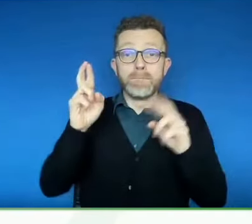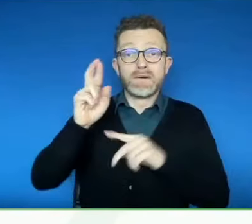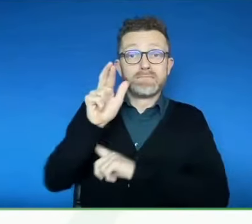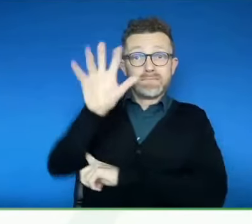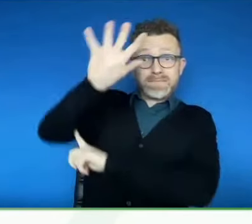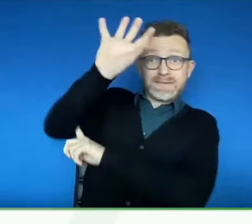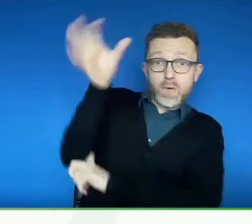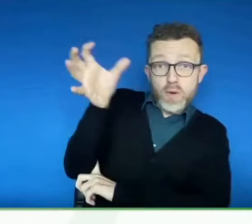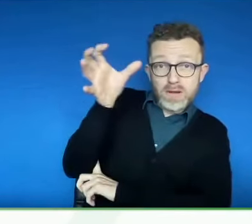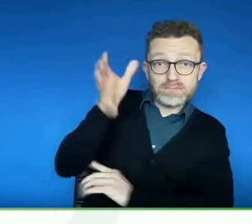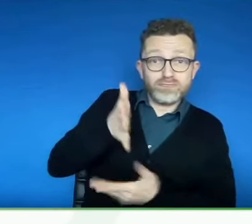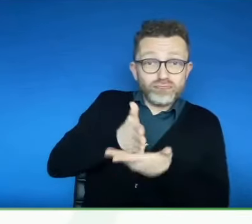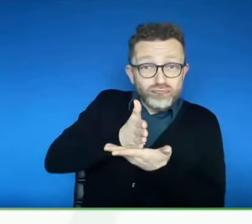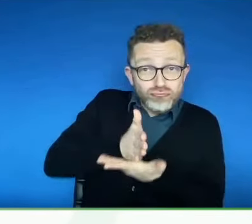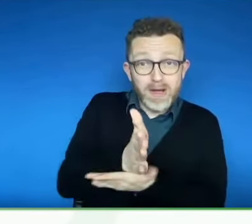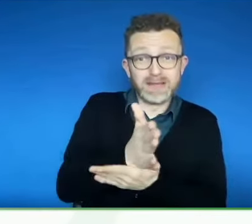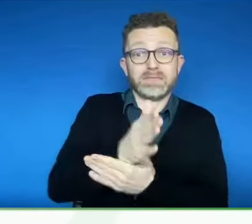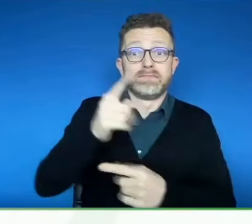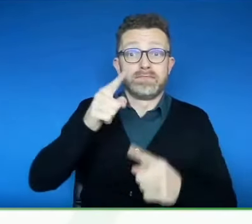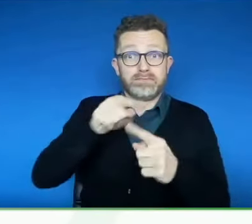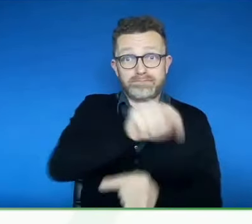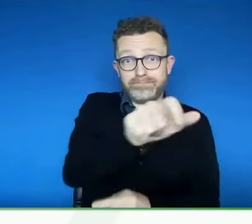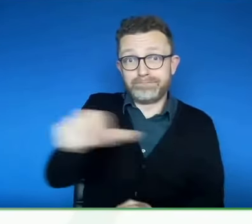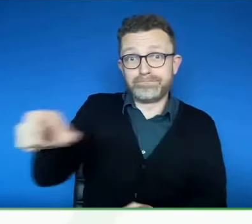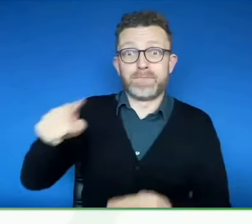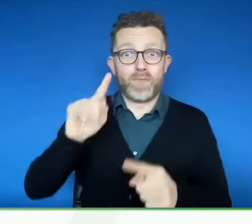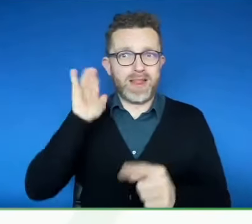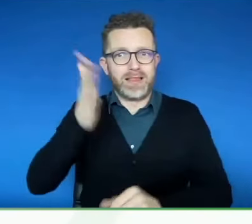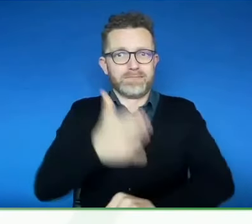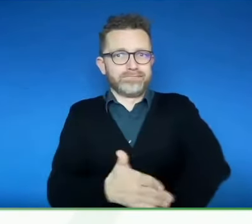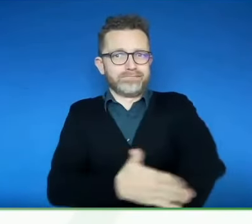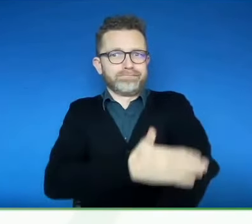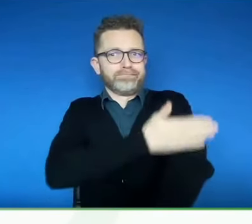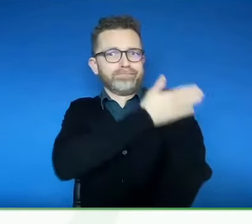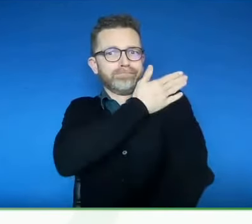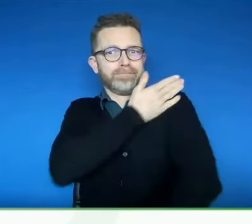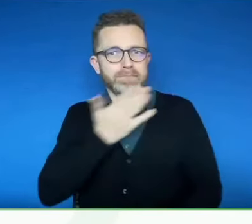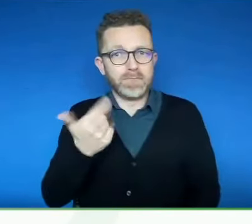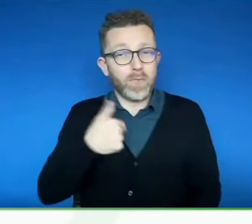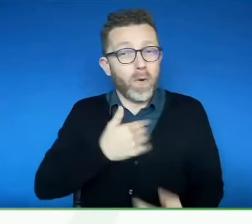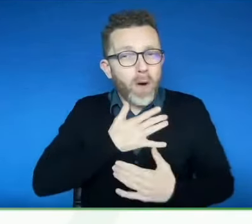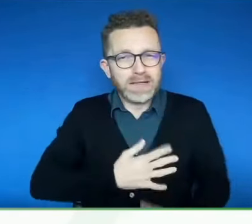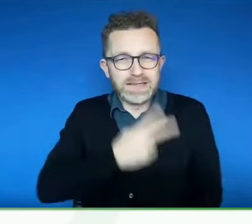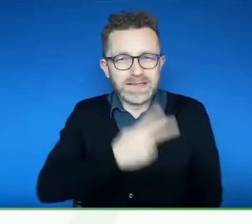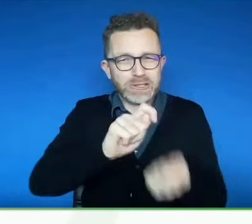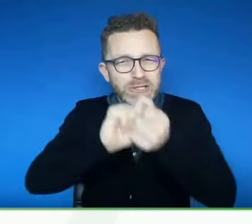will be able to see the slides. But this really takes you through the process, and really… As I said,